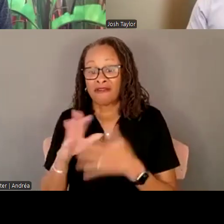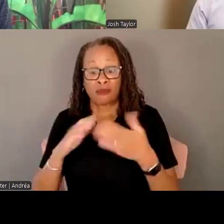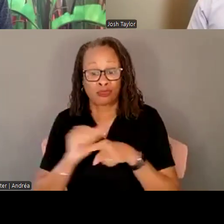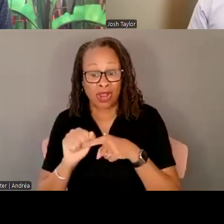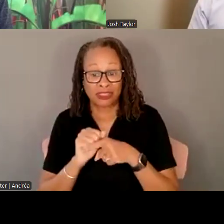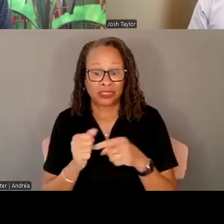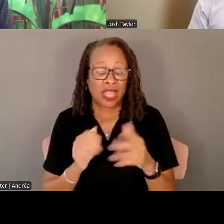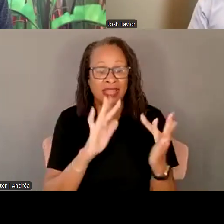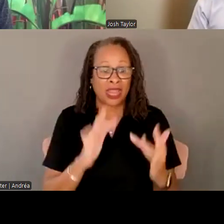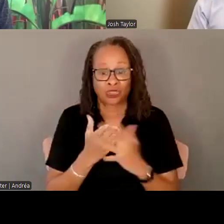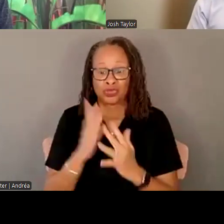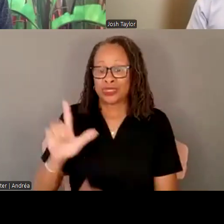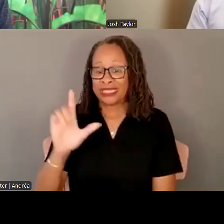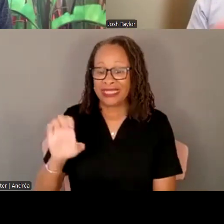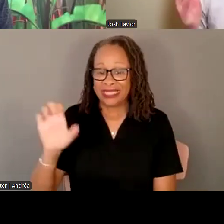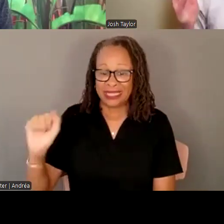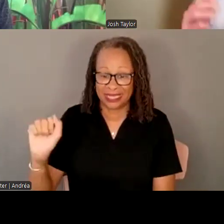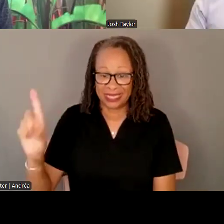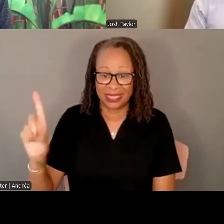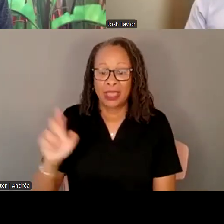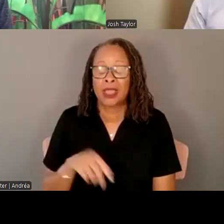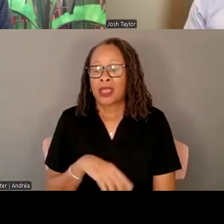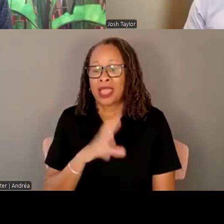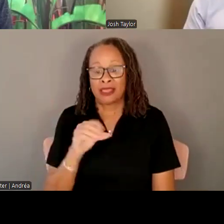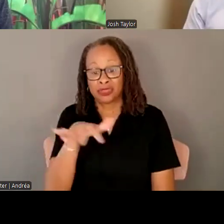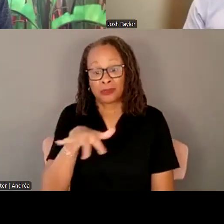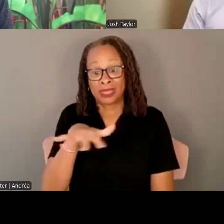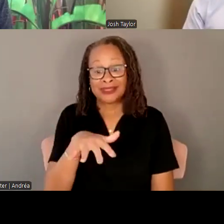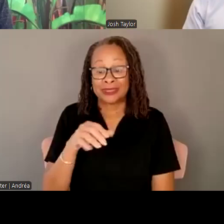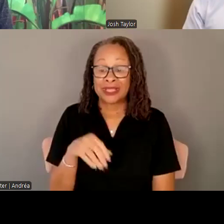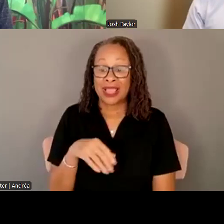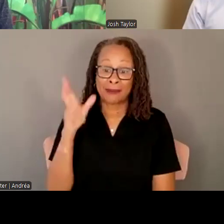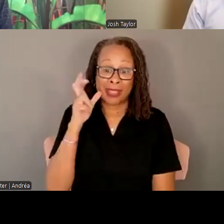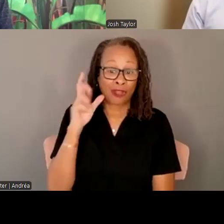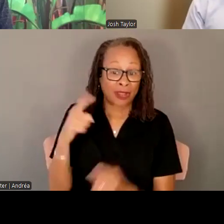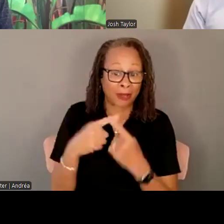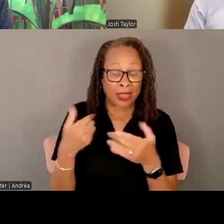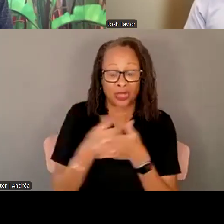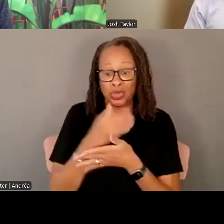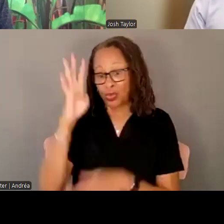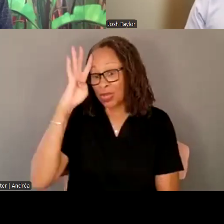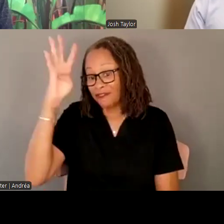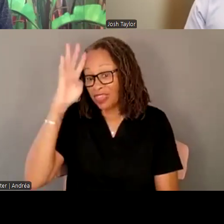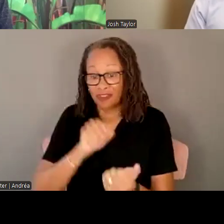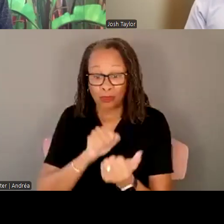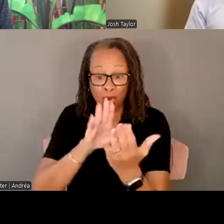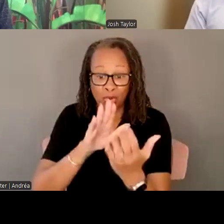and sort of those spaces where, you know, I feel like every month I'm hearing about a new innovative approach and a way to partner,